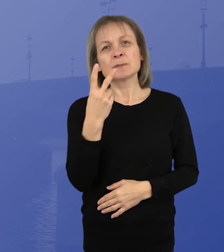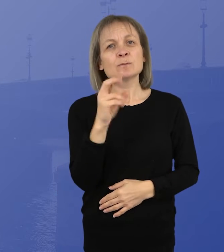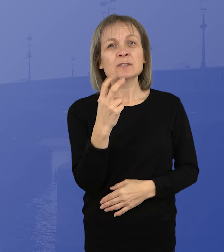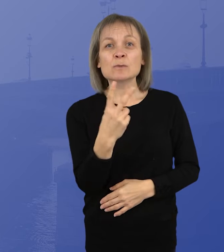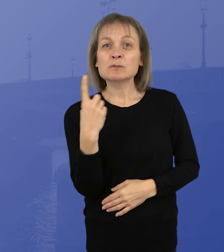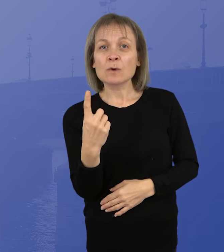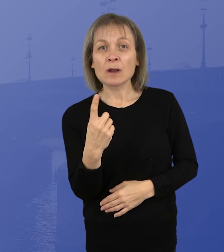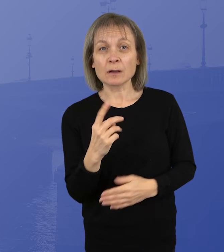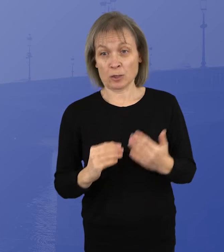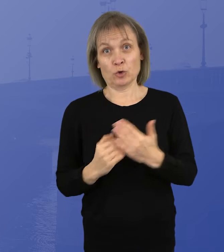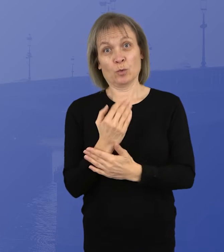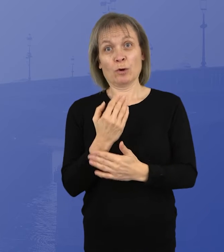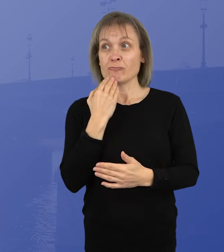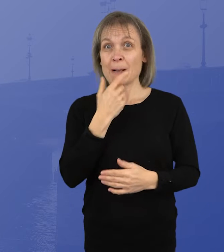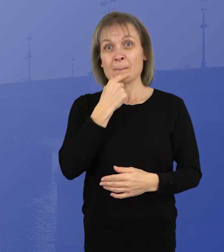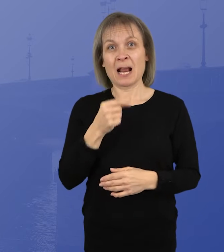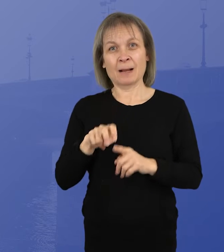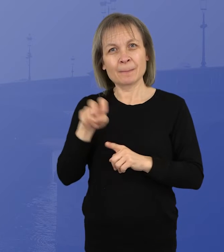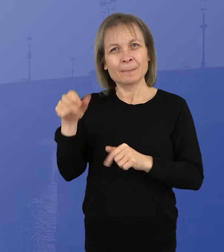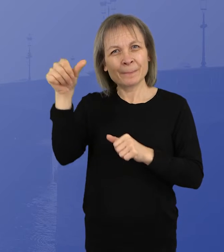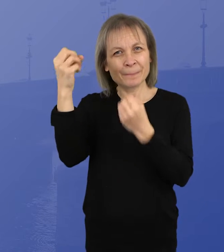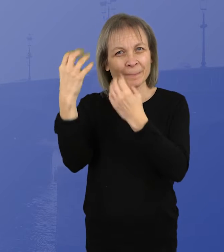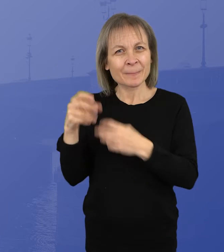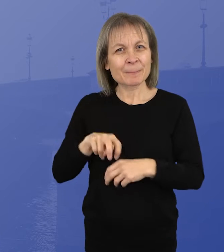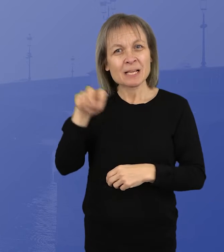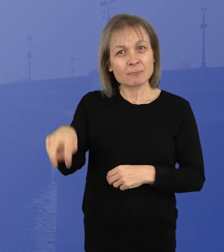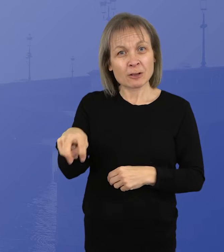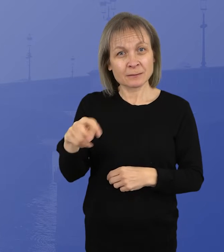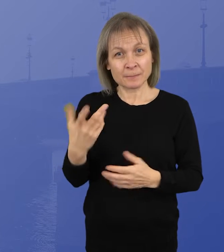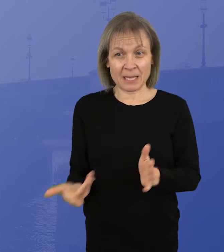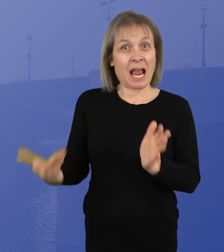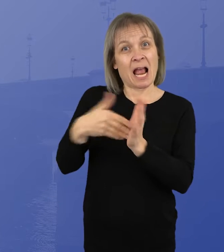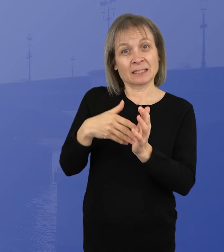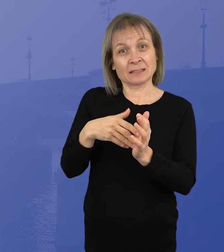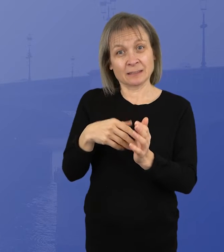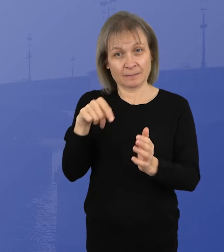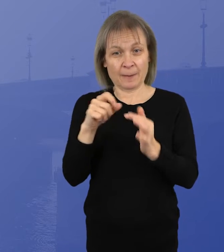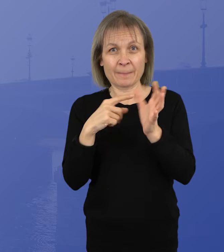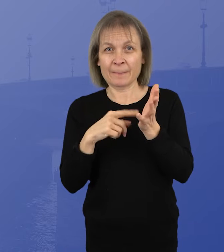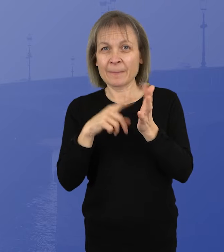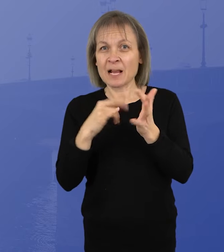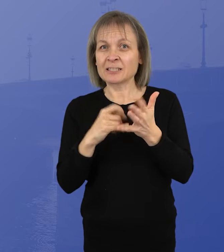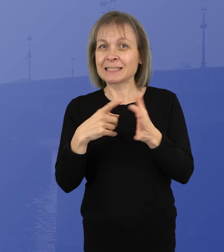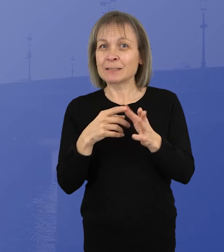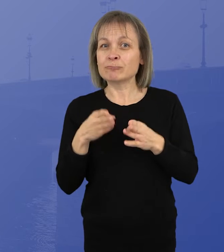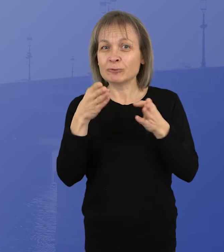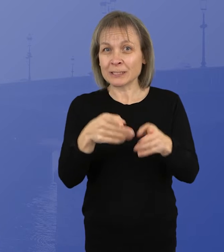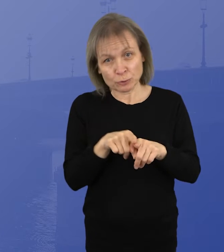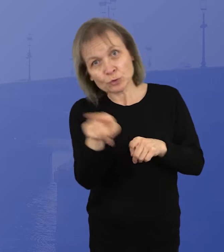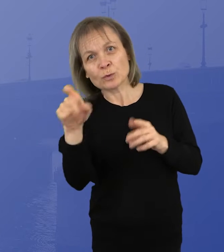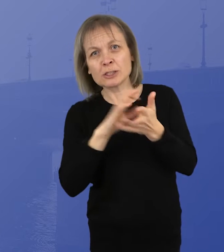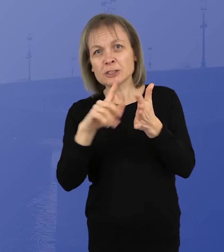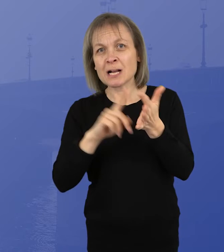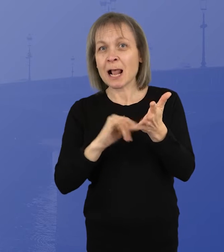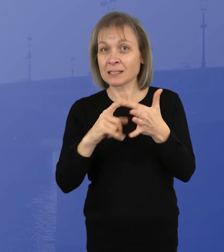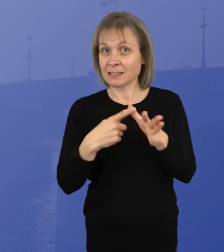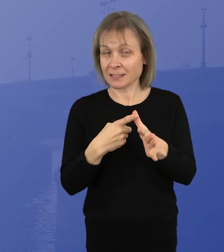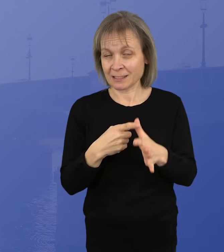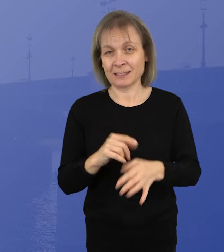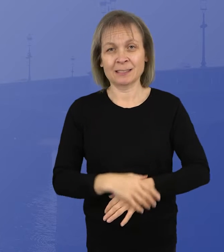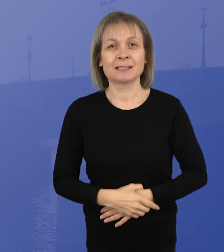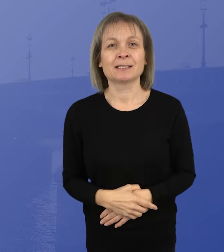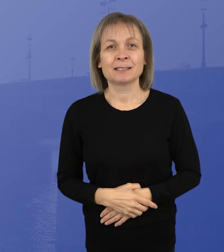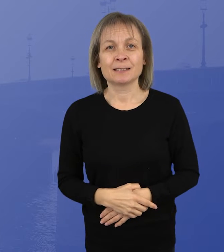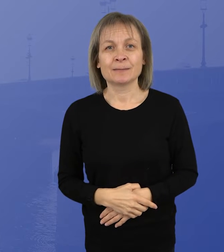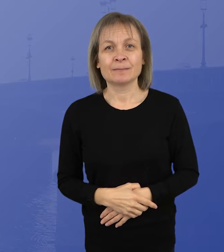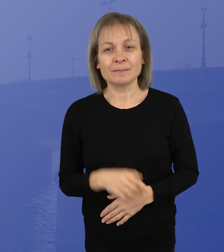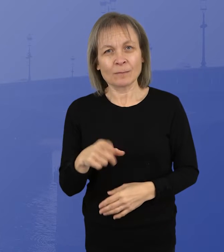In 2021 a new green-man pedestrian crossing was added to the part of Battersea Bridge that goes into Chelsea.